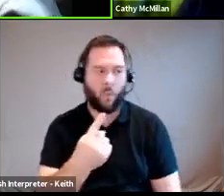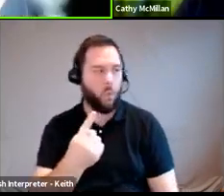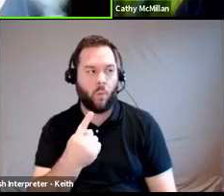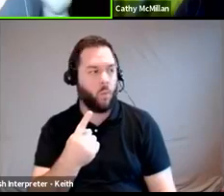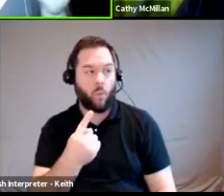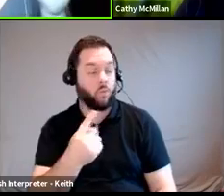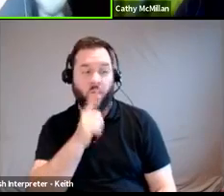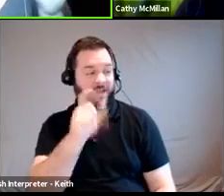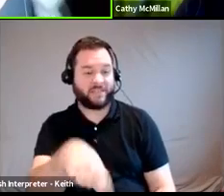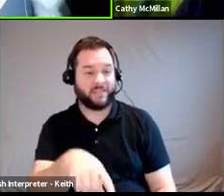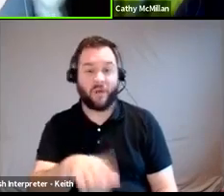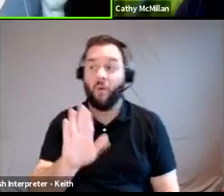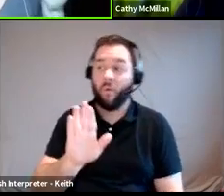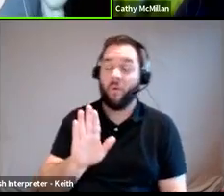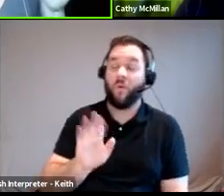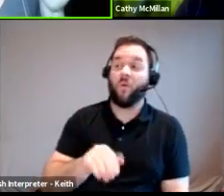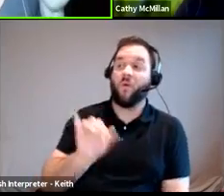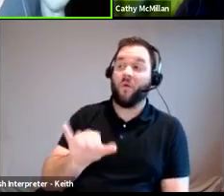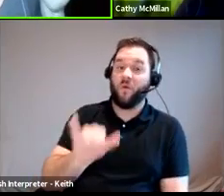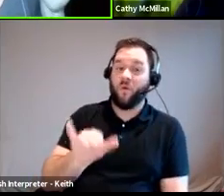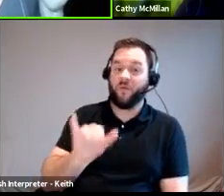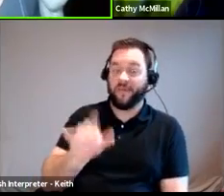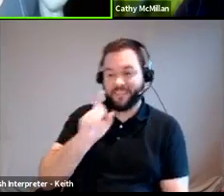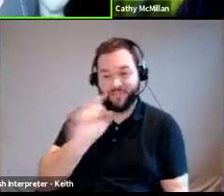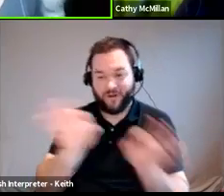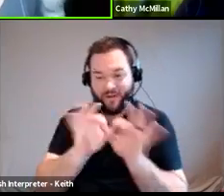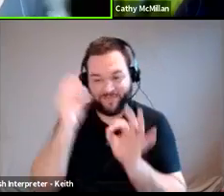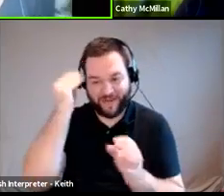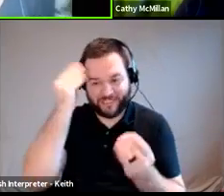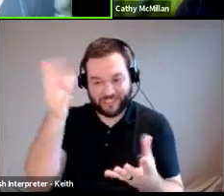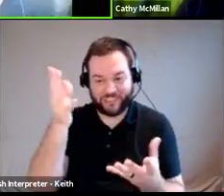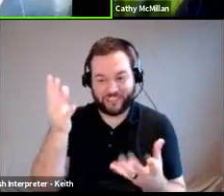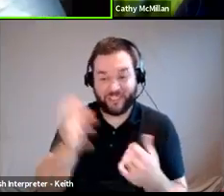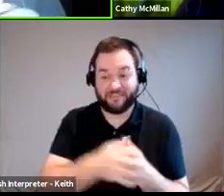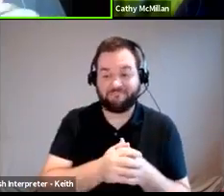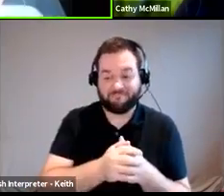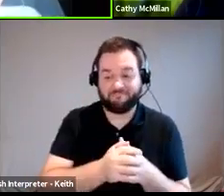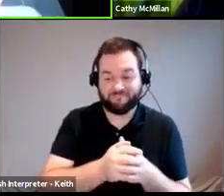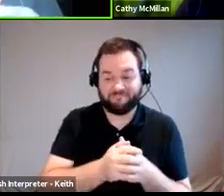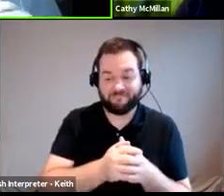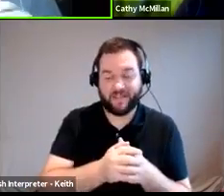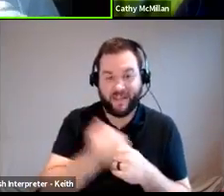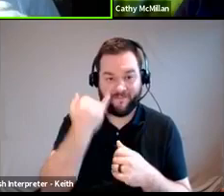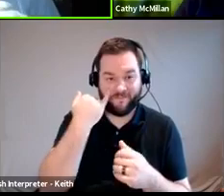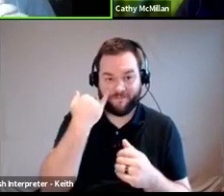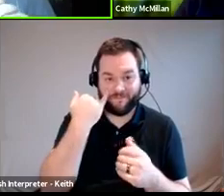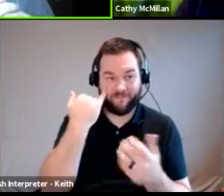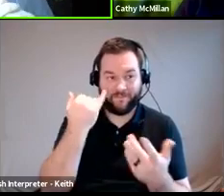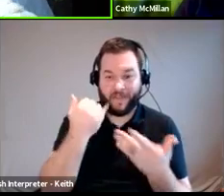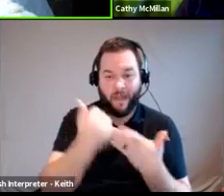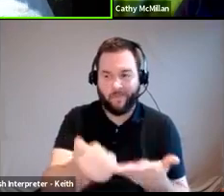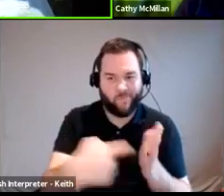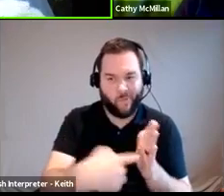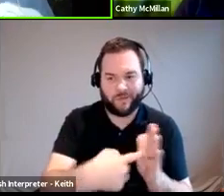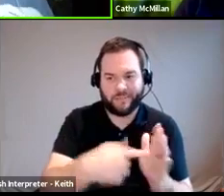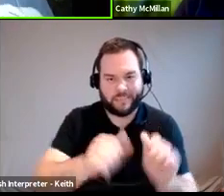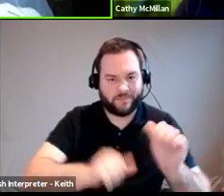it first before you, you can do first before you, you can do that on your taxes, sorry. ide now note, everybody.